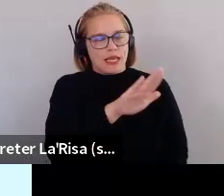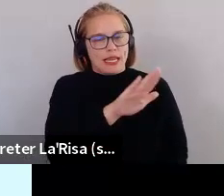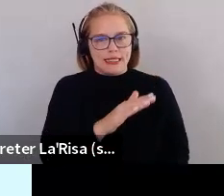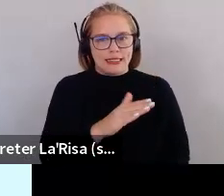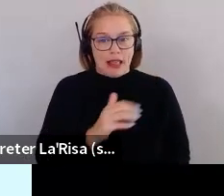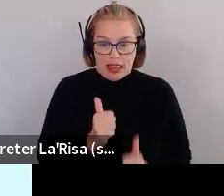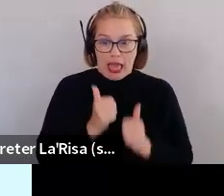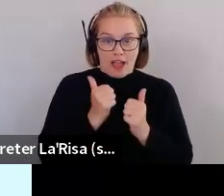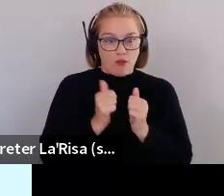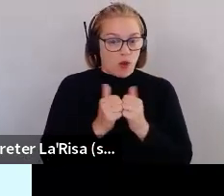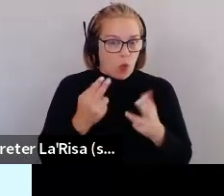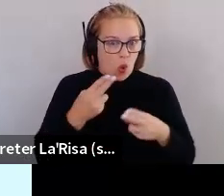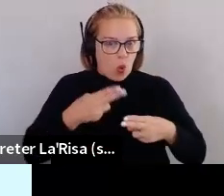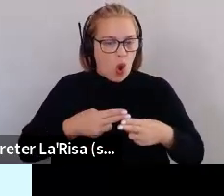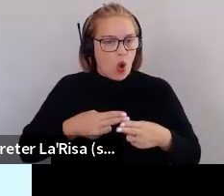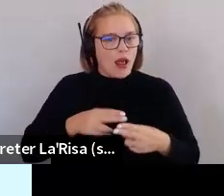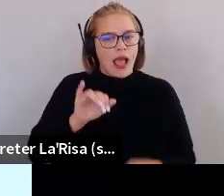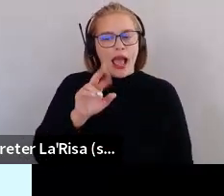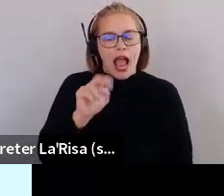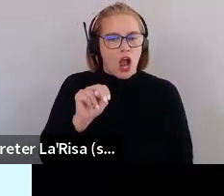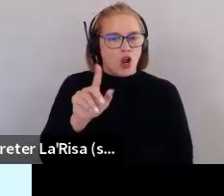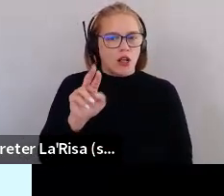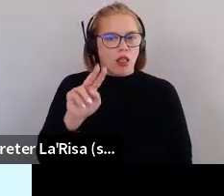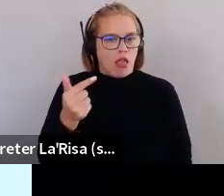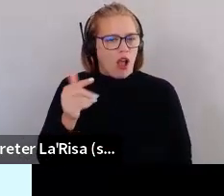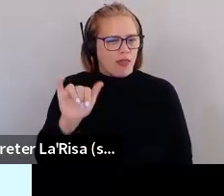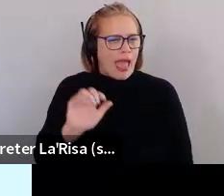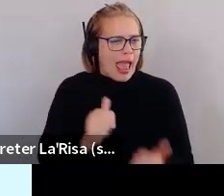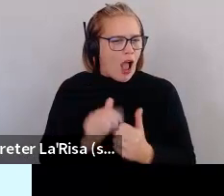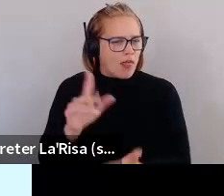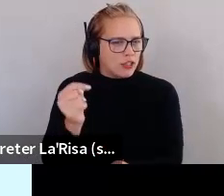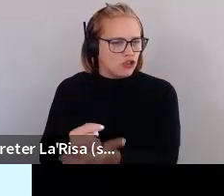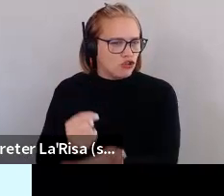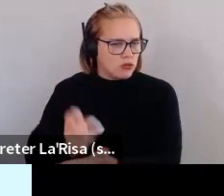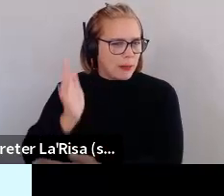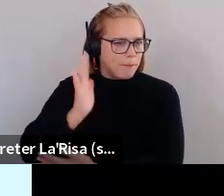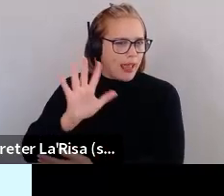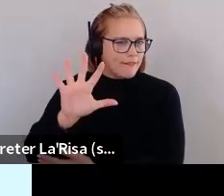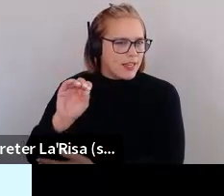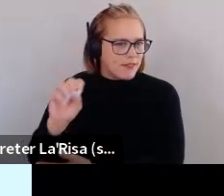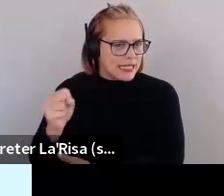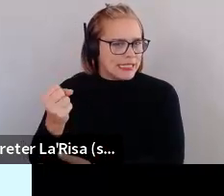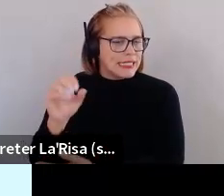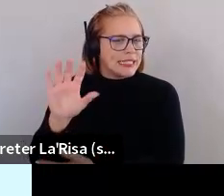about his disability. Ed had polio. Ed was born with polio and he lived